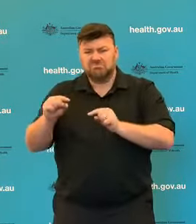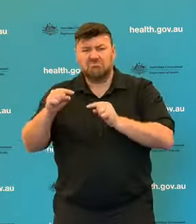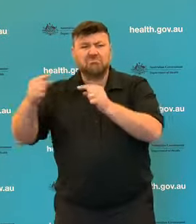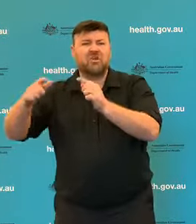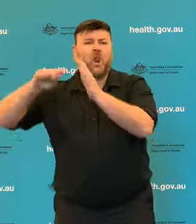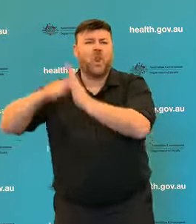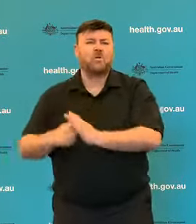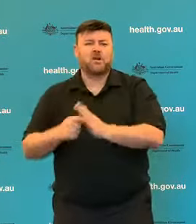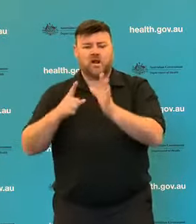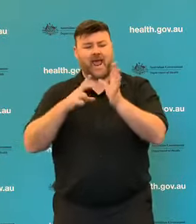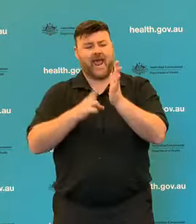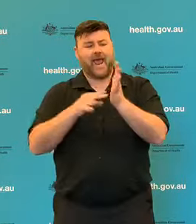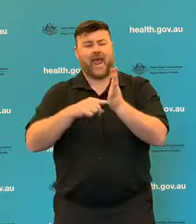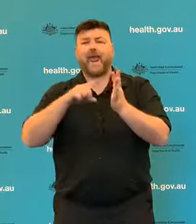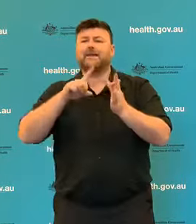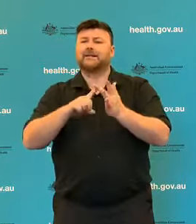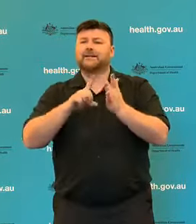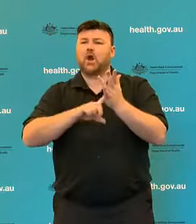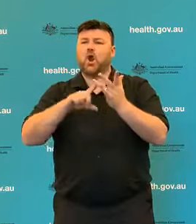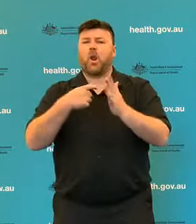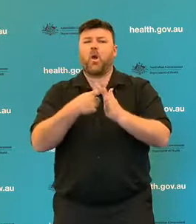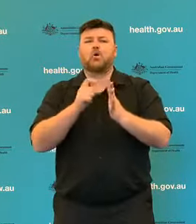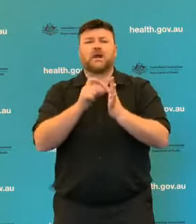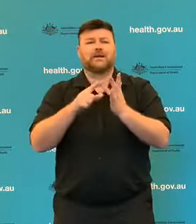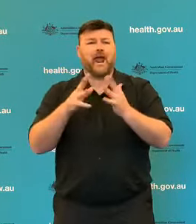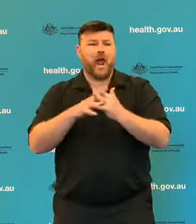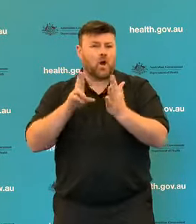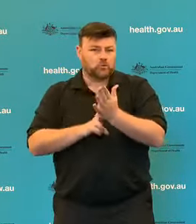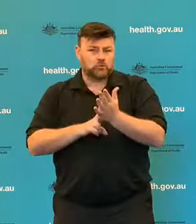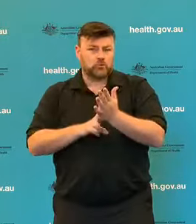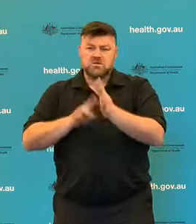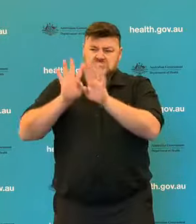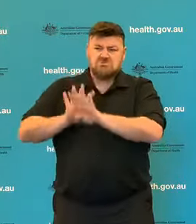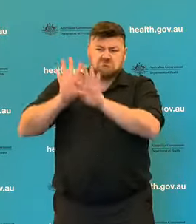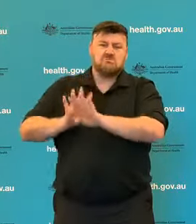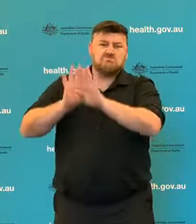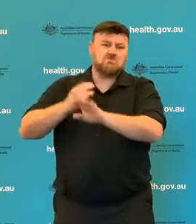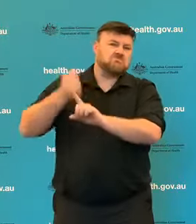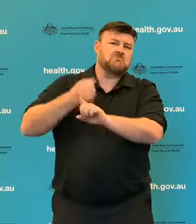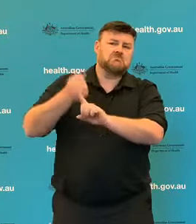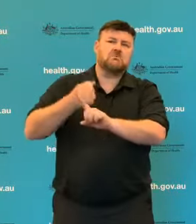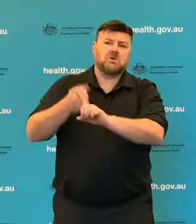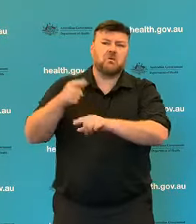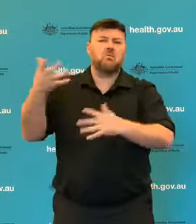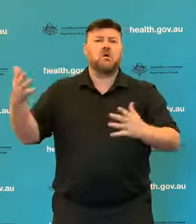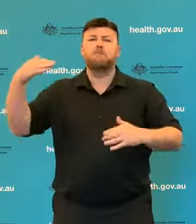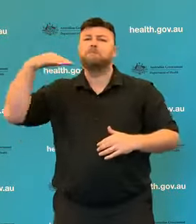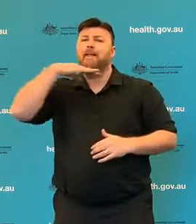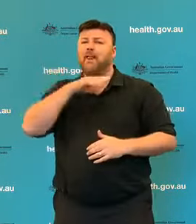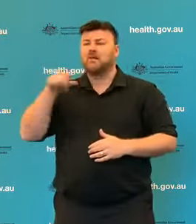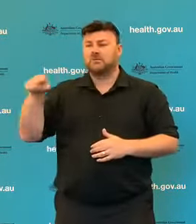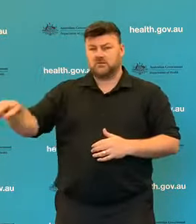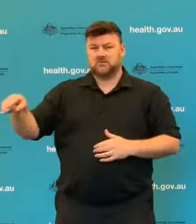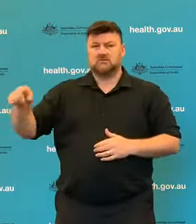So the question is thoughts about the anti-lockdown protests that occurring in Melbourne at the moment. I